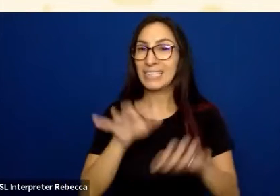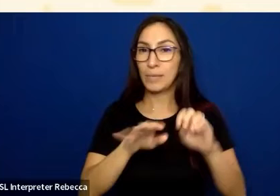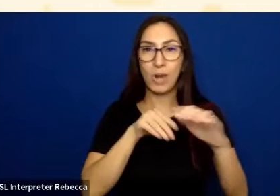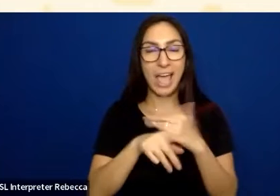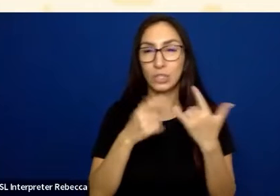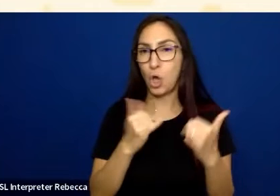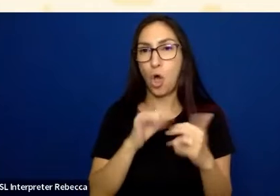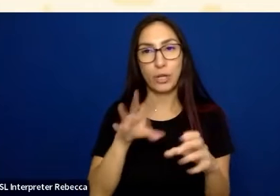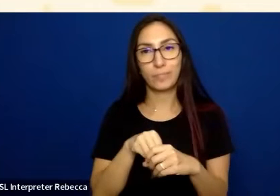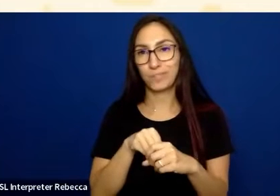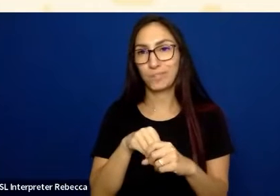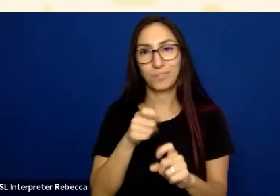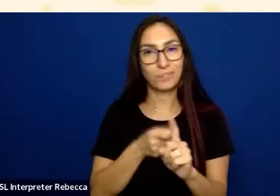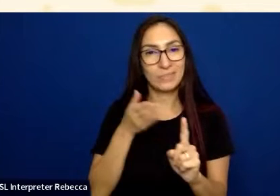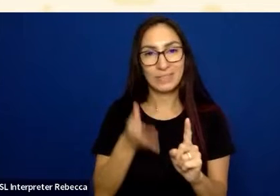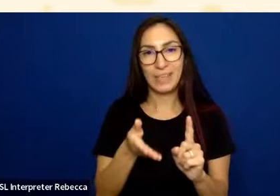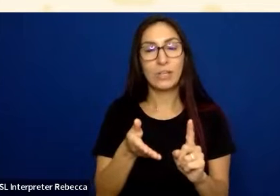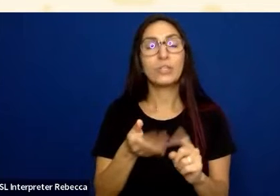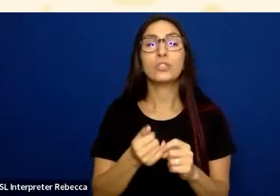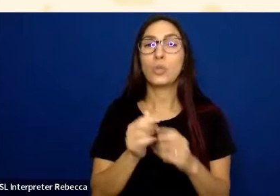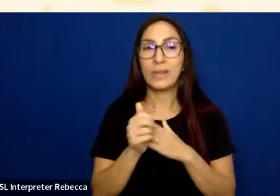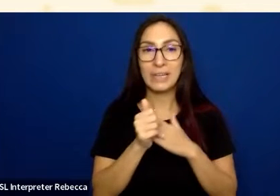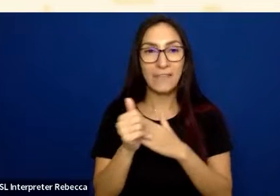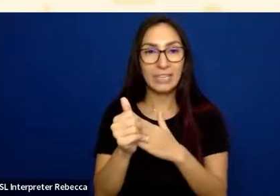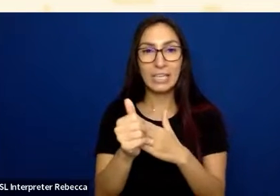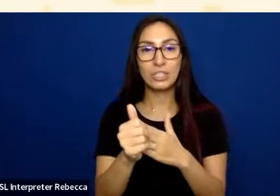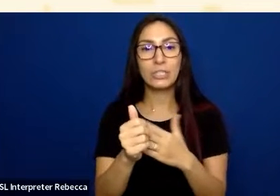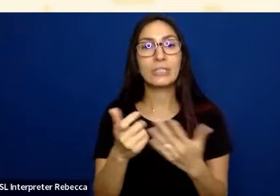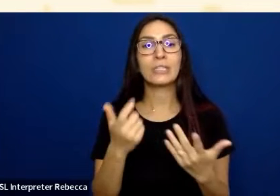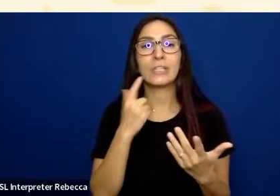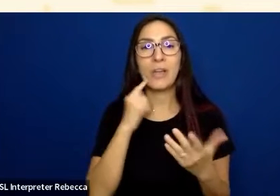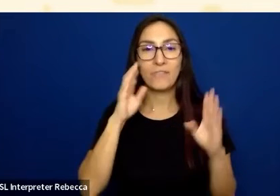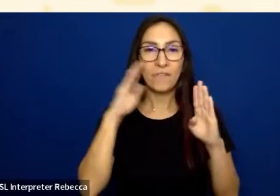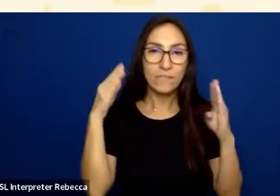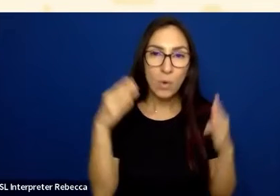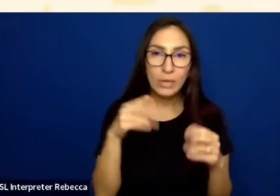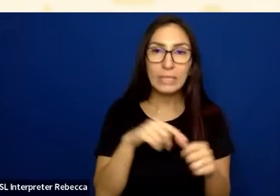OK. The navigation, operability, focus visibility, you got it all covered.